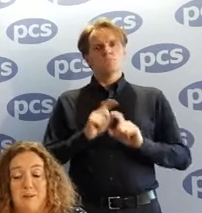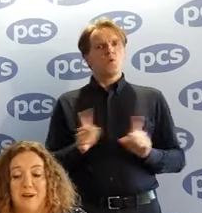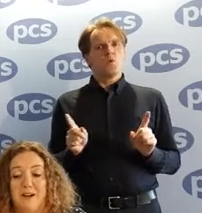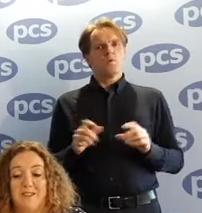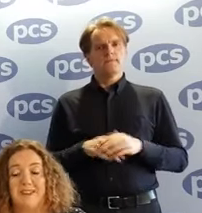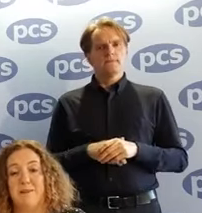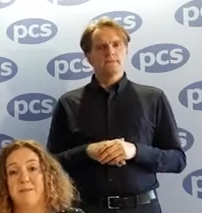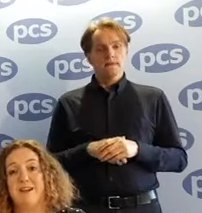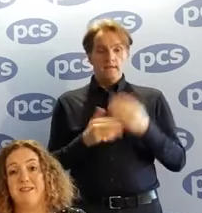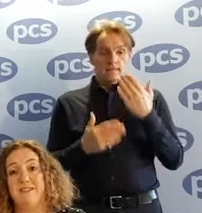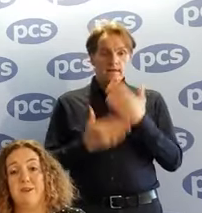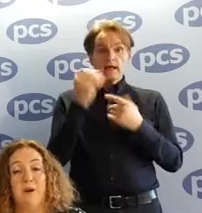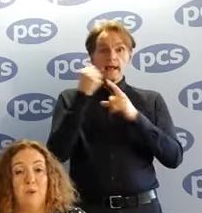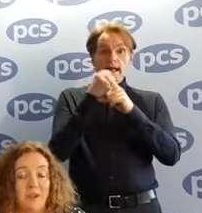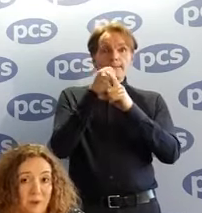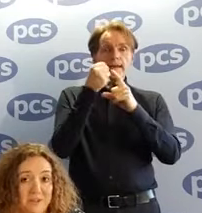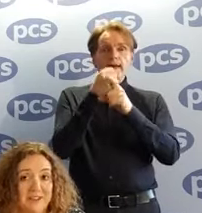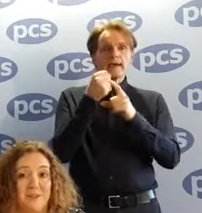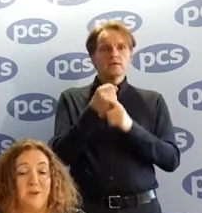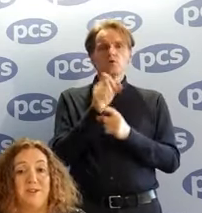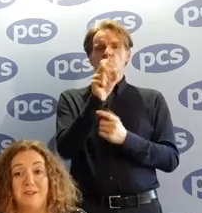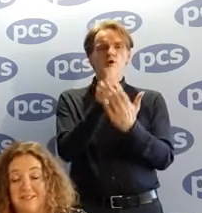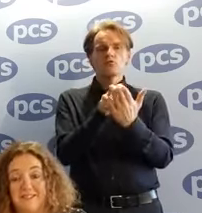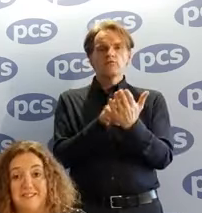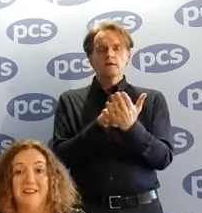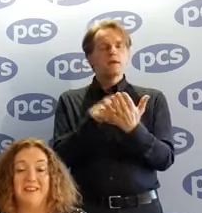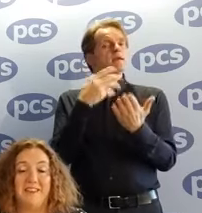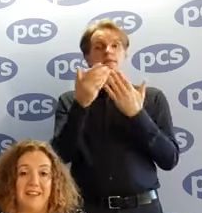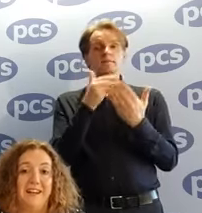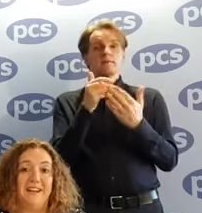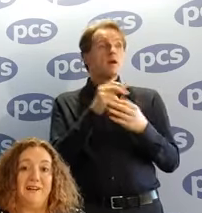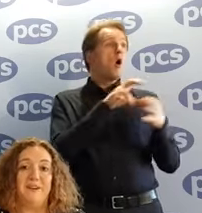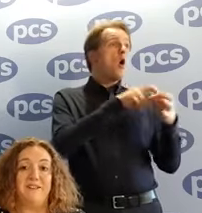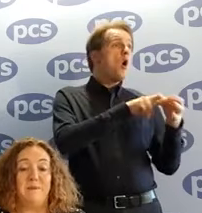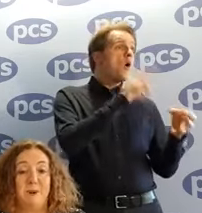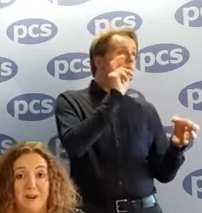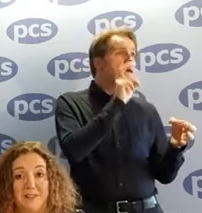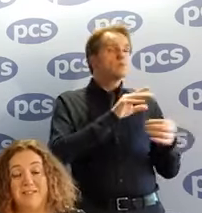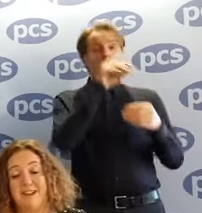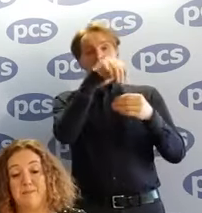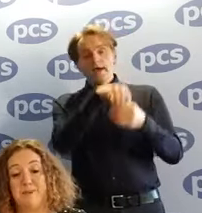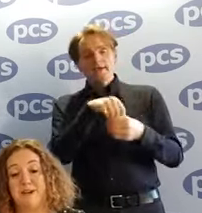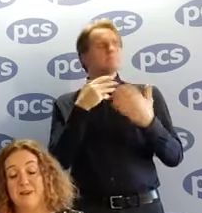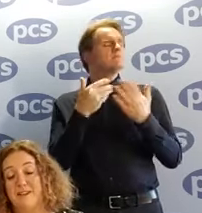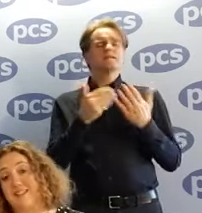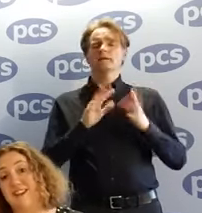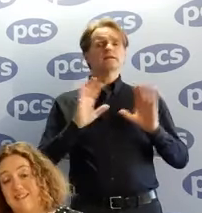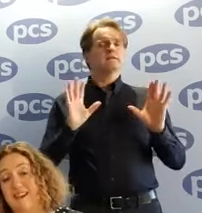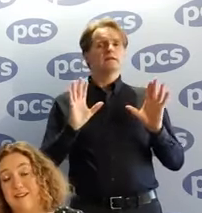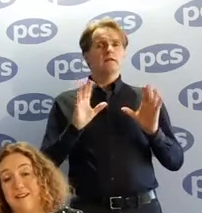of being part of this campaign, so whether you opted out or whether you didn't the key now is to be part of this campaign because the key to getting